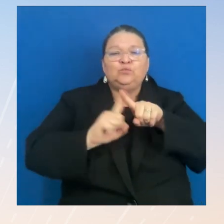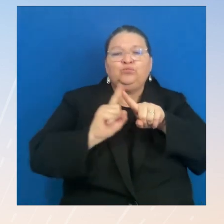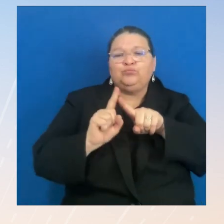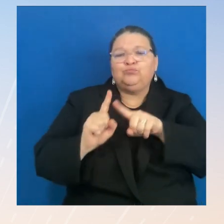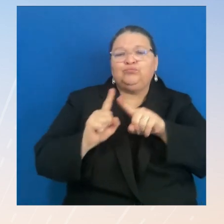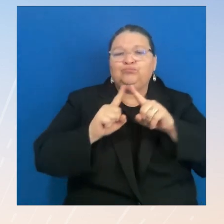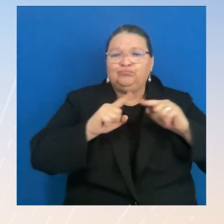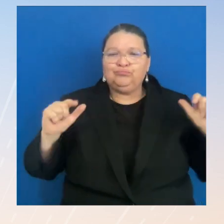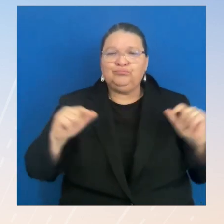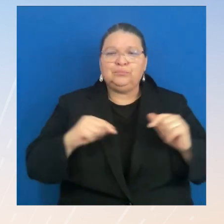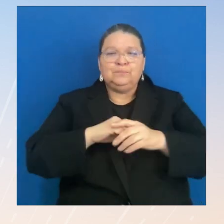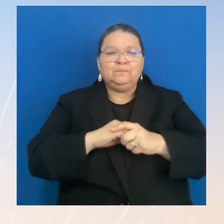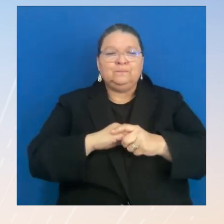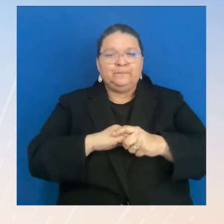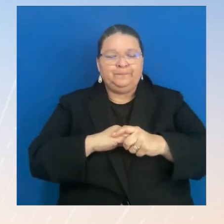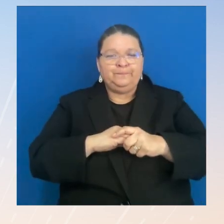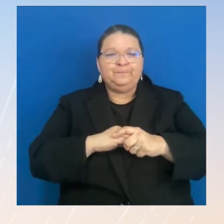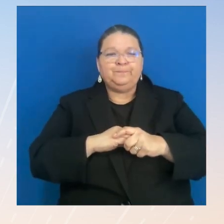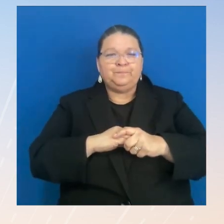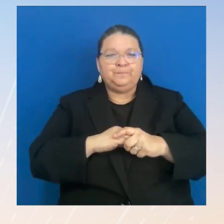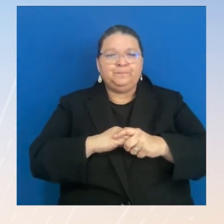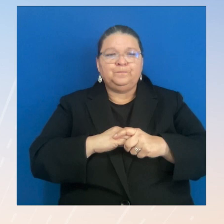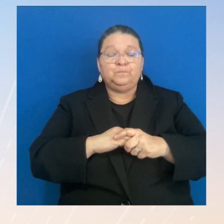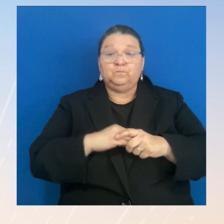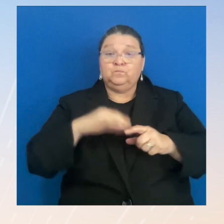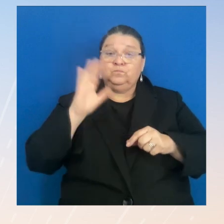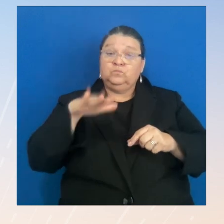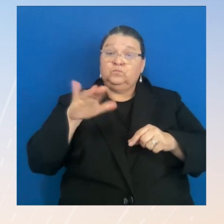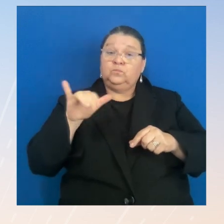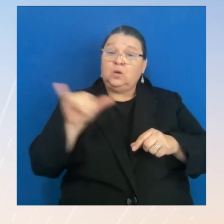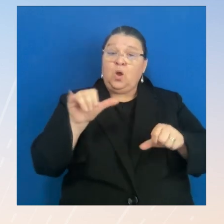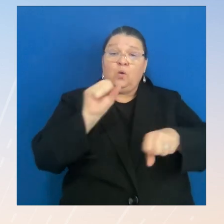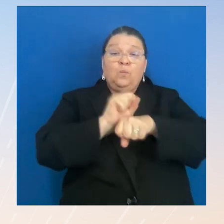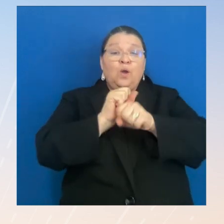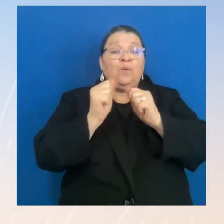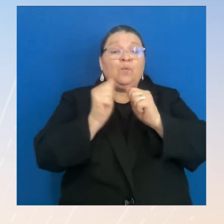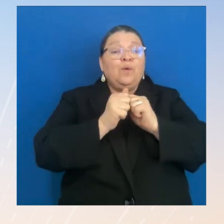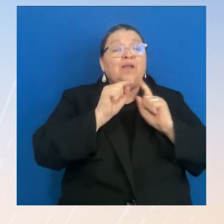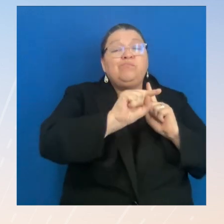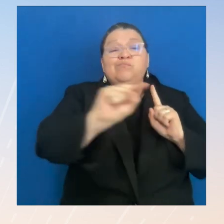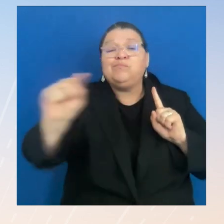France, Italy, Australia, the European Commission, and the United Kingdom will use the respective authorities